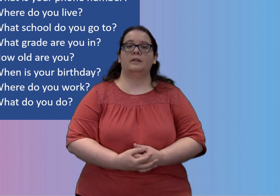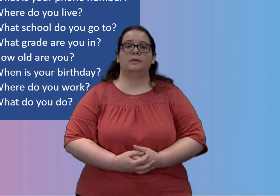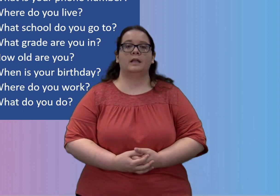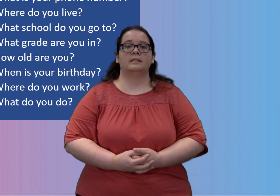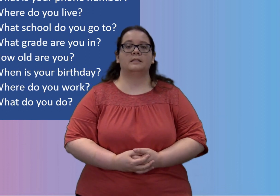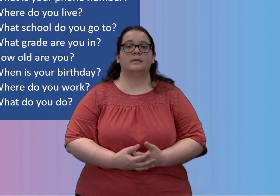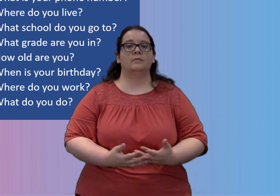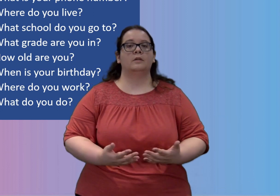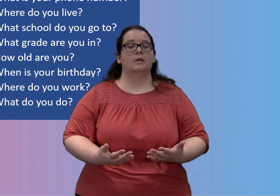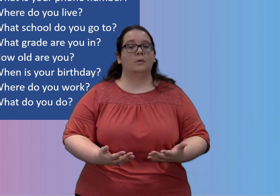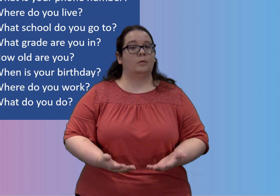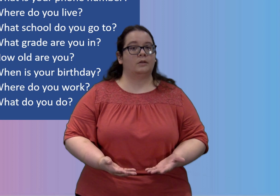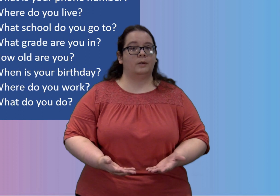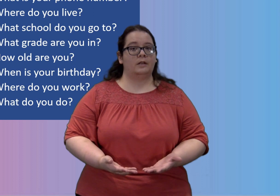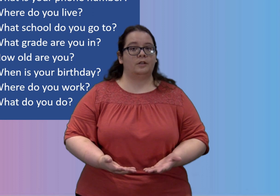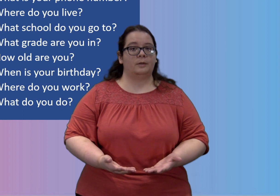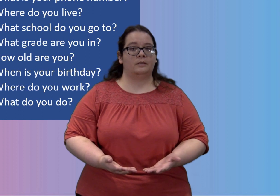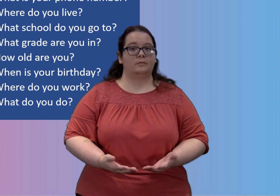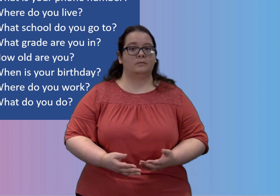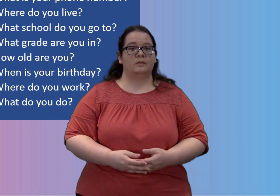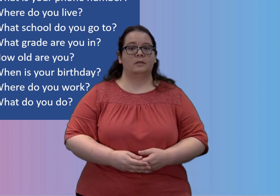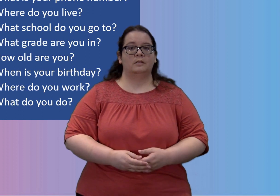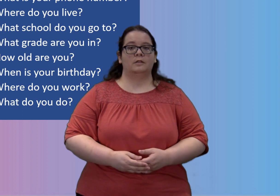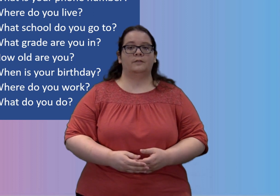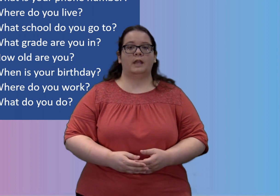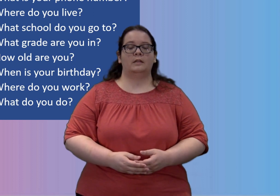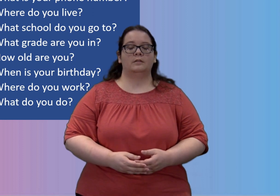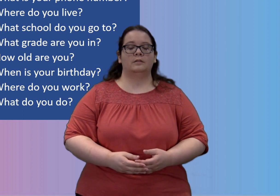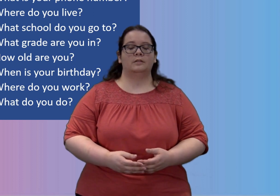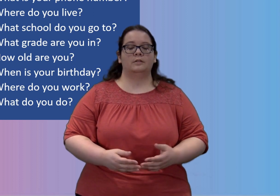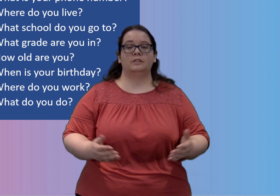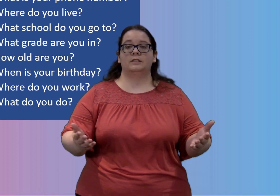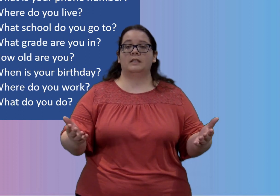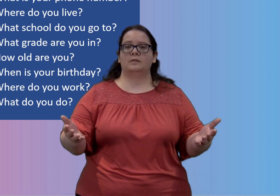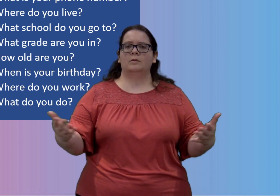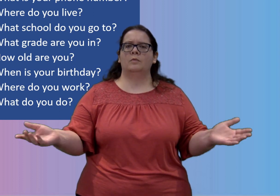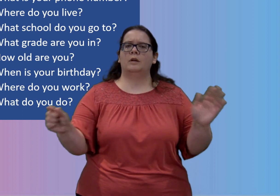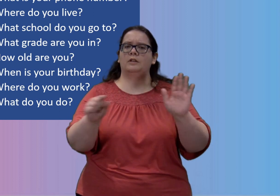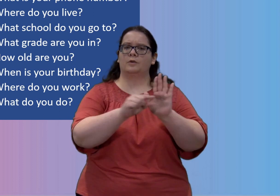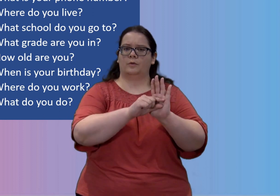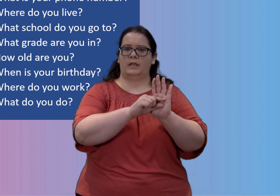you can ask them what grade are you in? So for that you can just ask what grade?